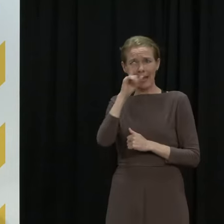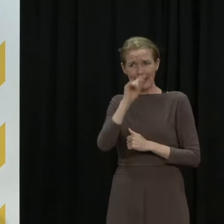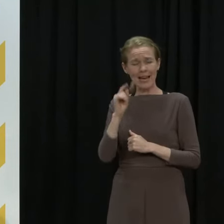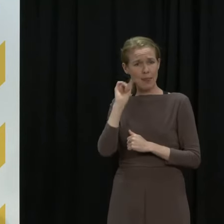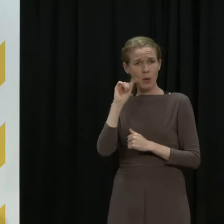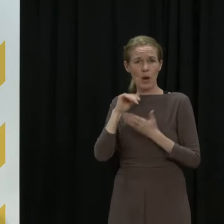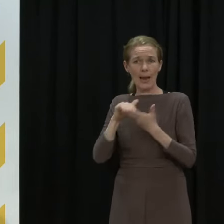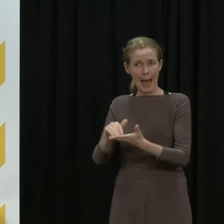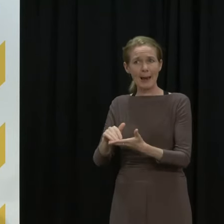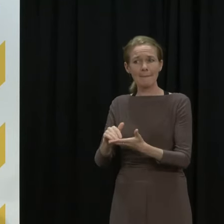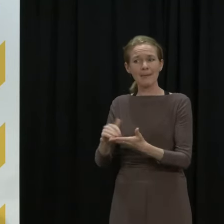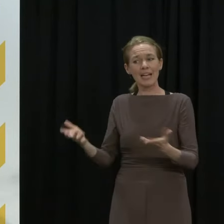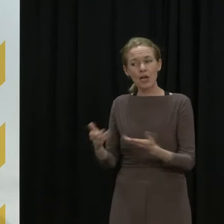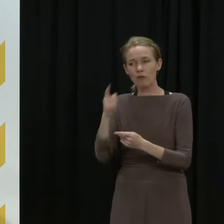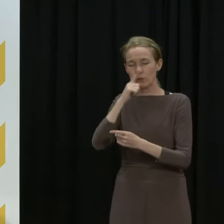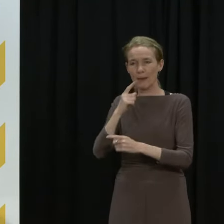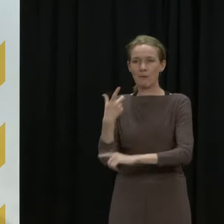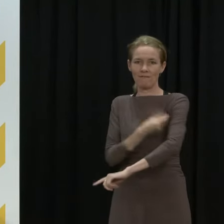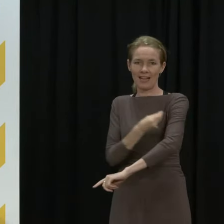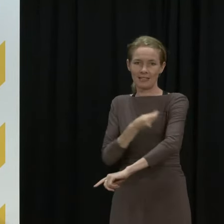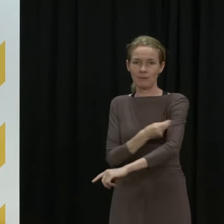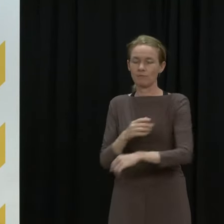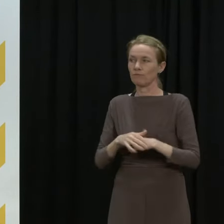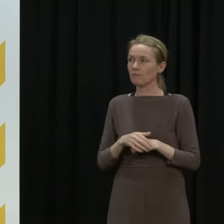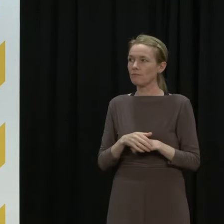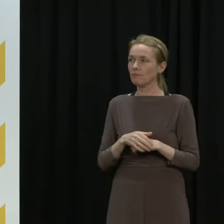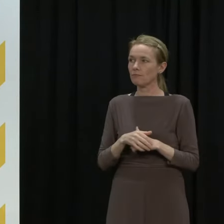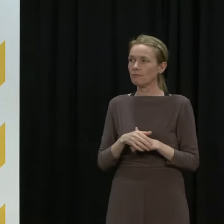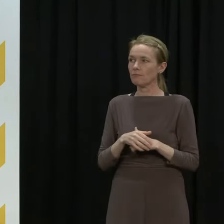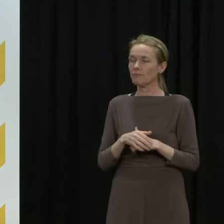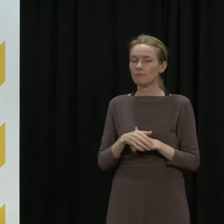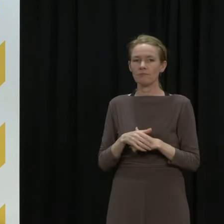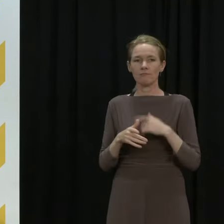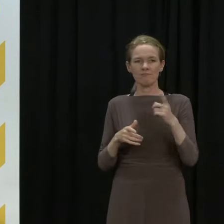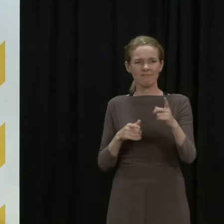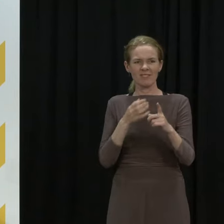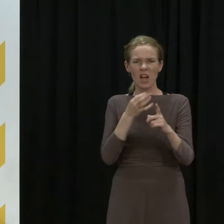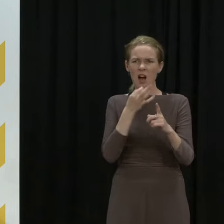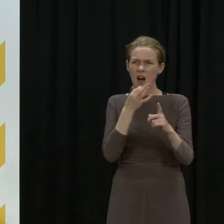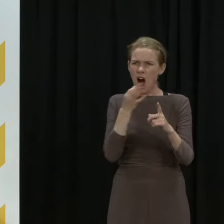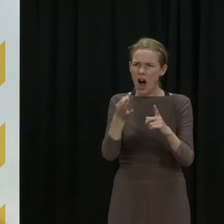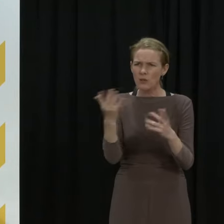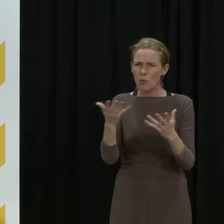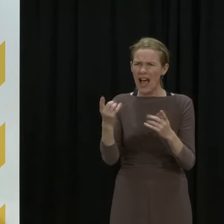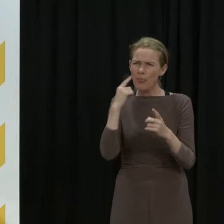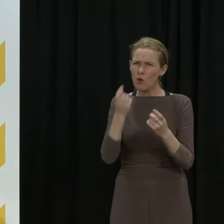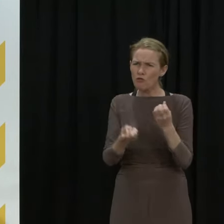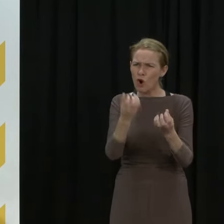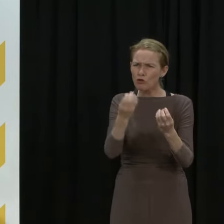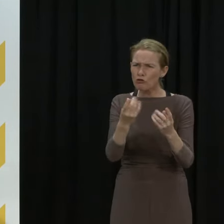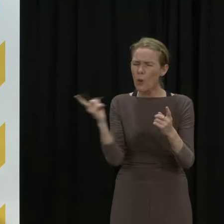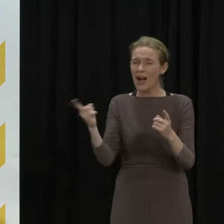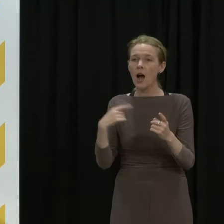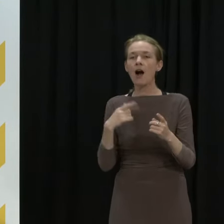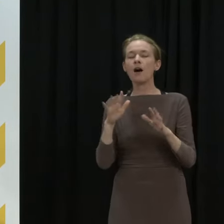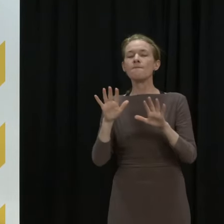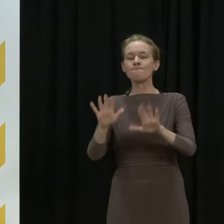it will help.